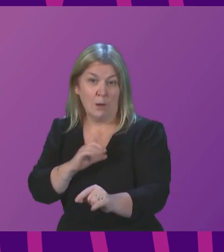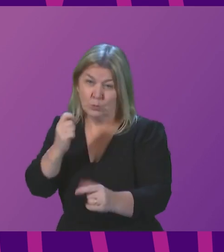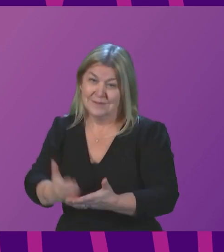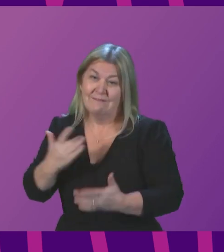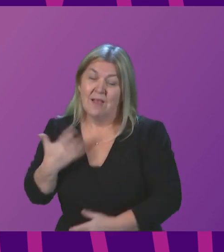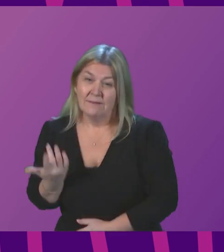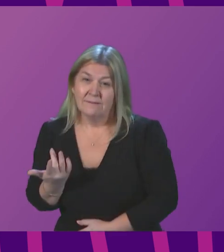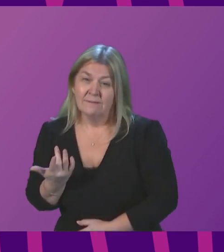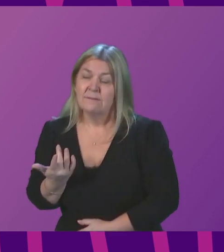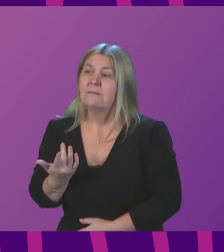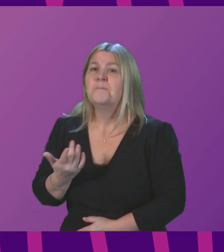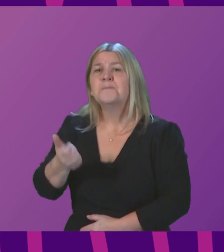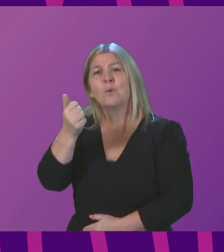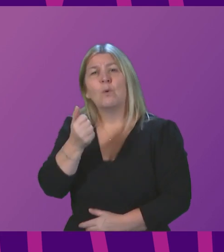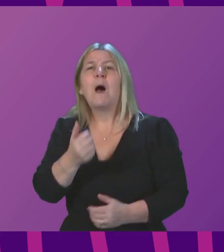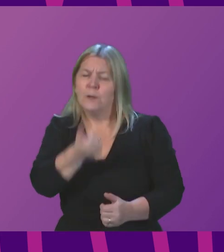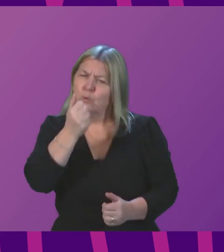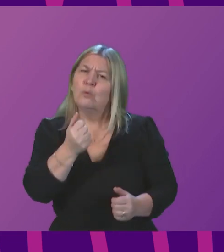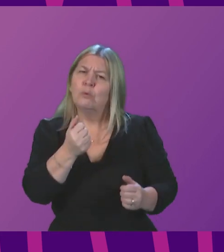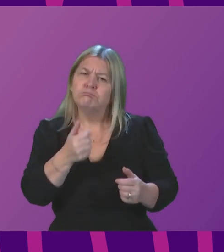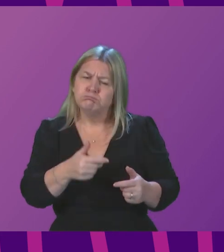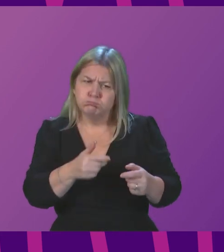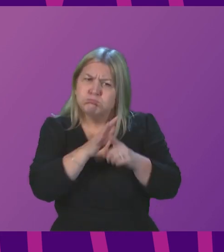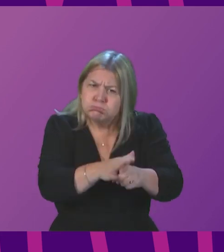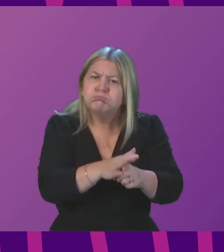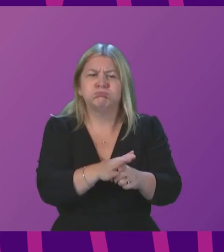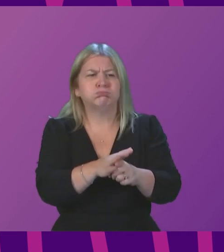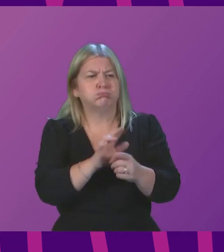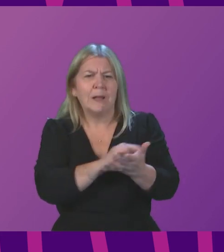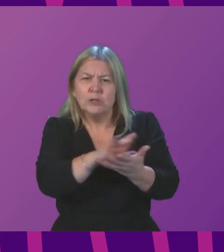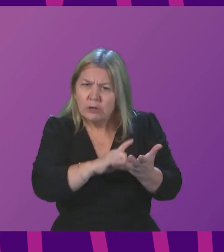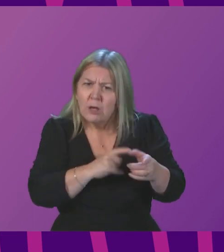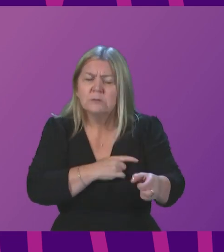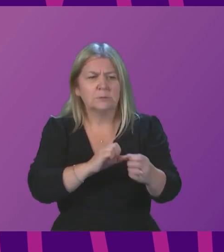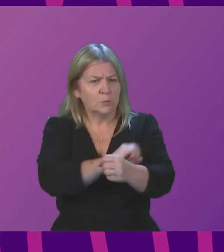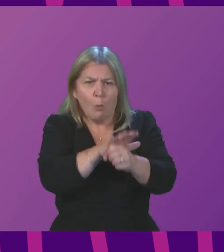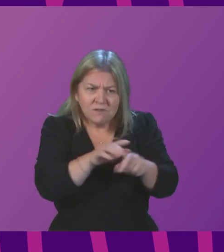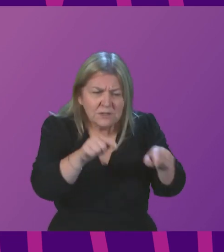coronavirus, we are not inadvertently creating a legacy of people dying of undiagnosed cancers,